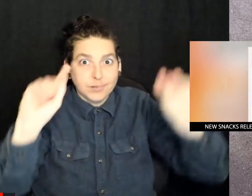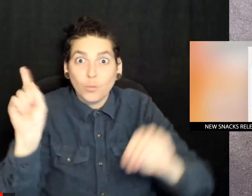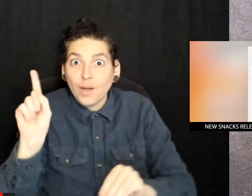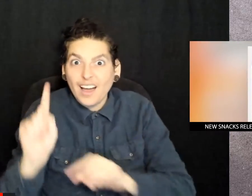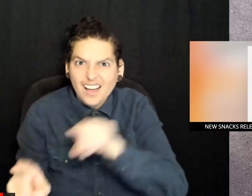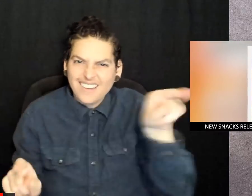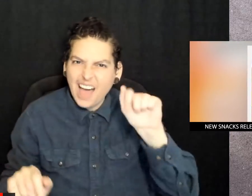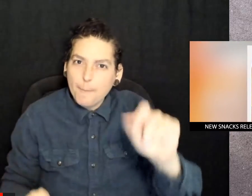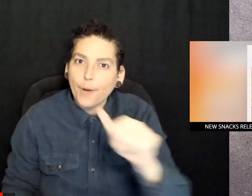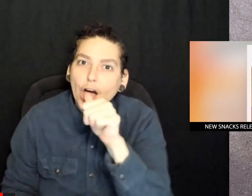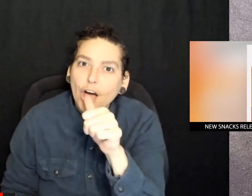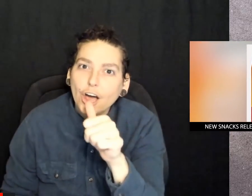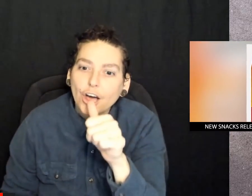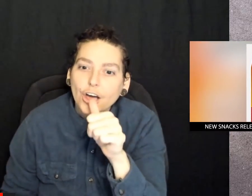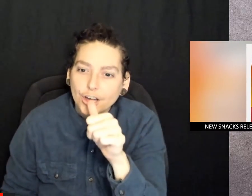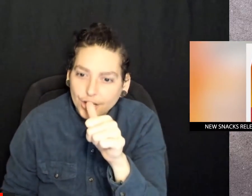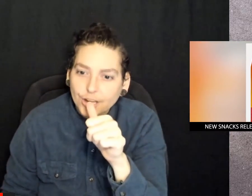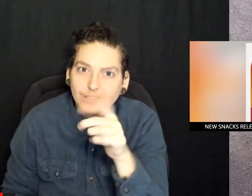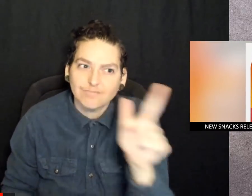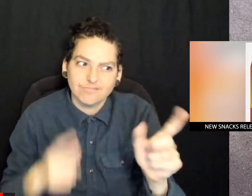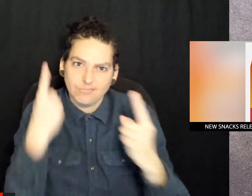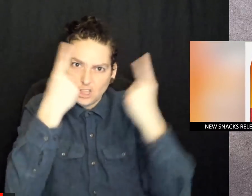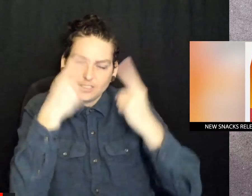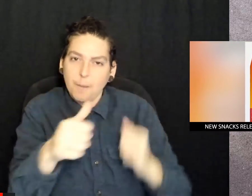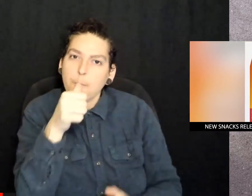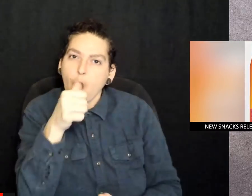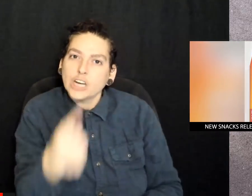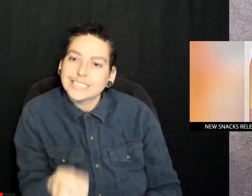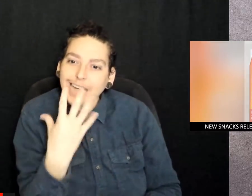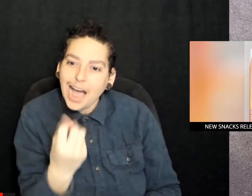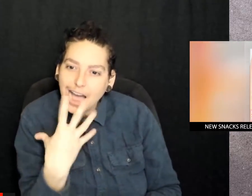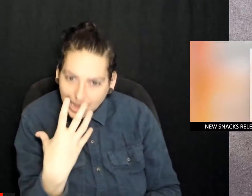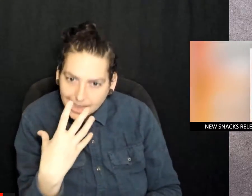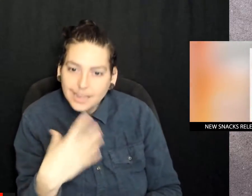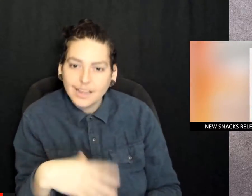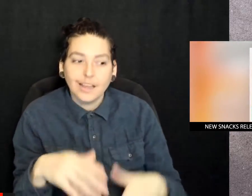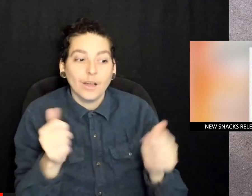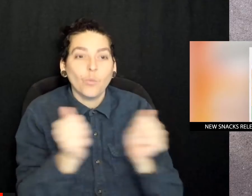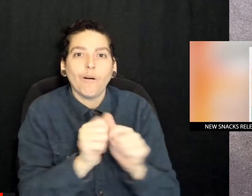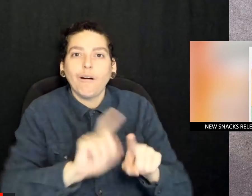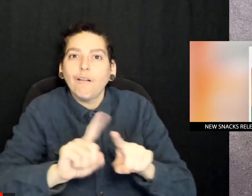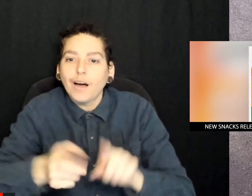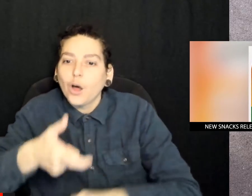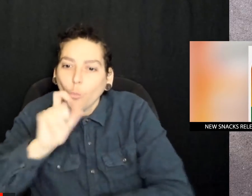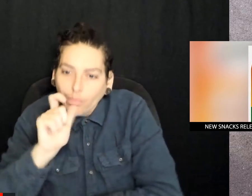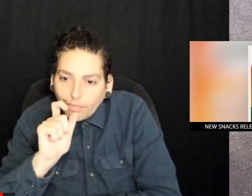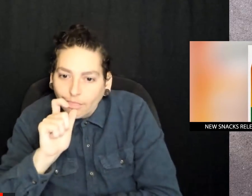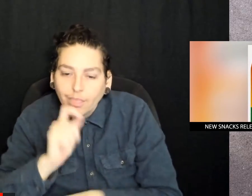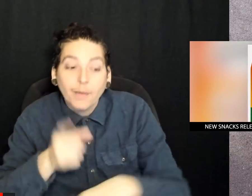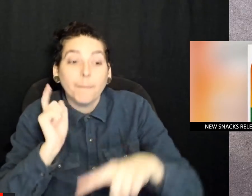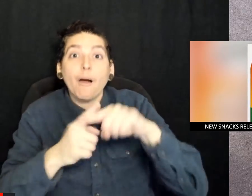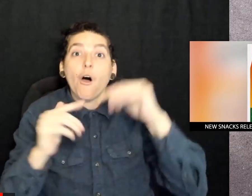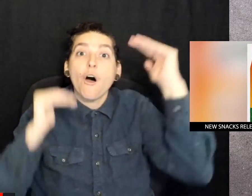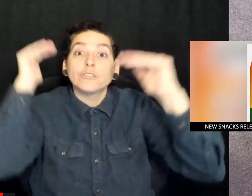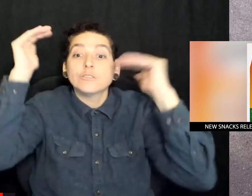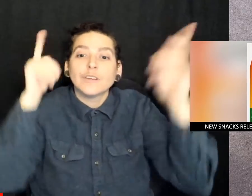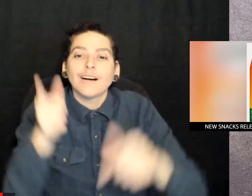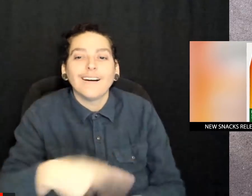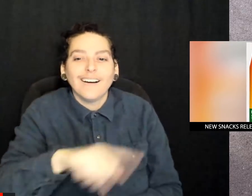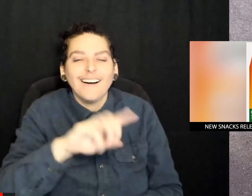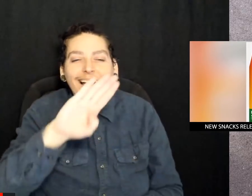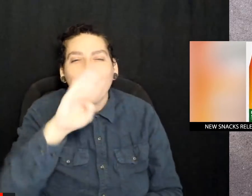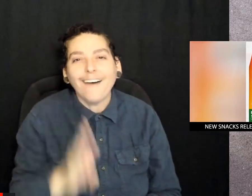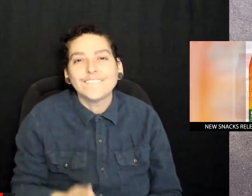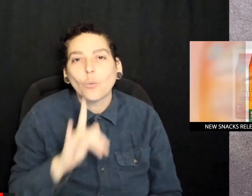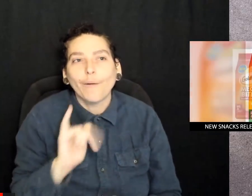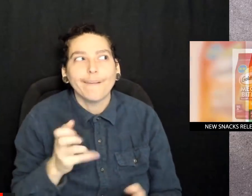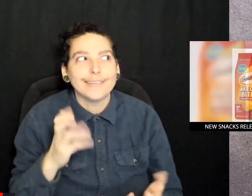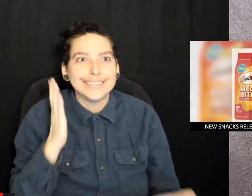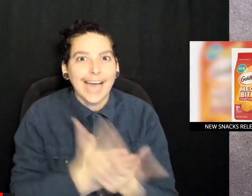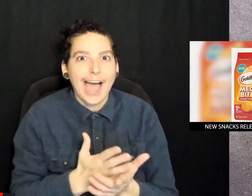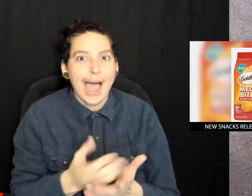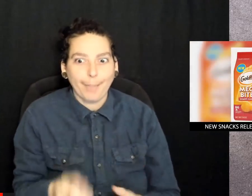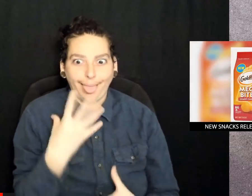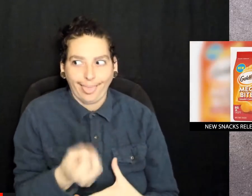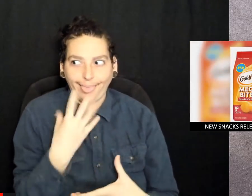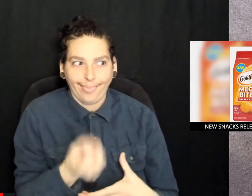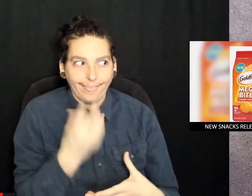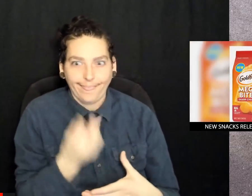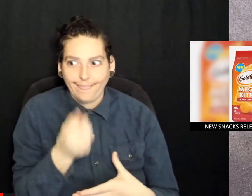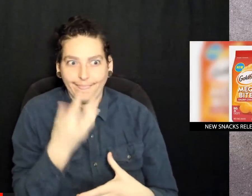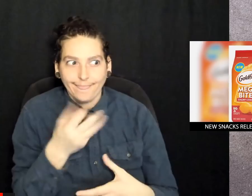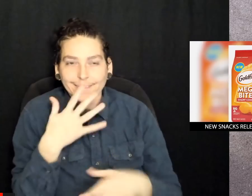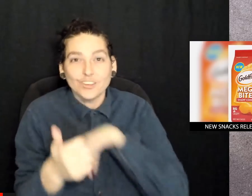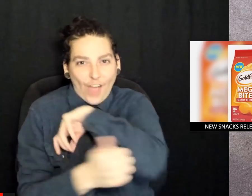were actually marketed as a bar snack to go with drinks adults never really stopped eating